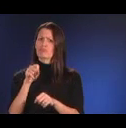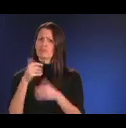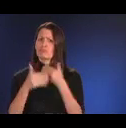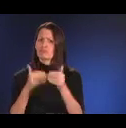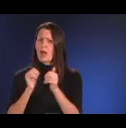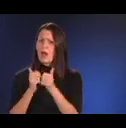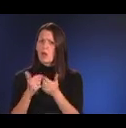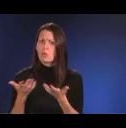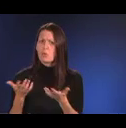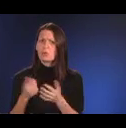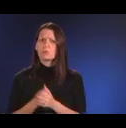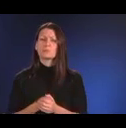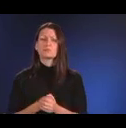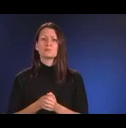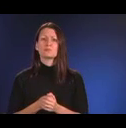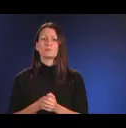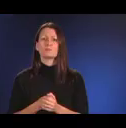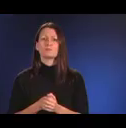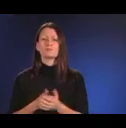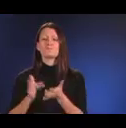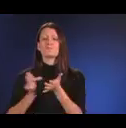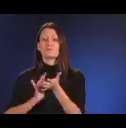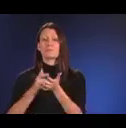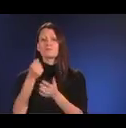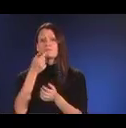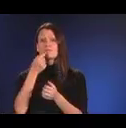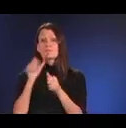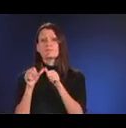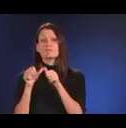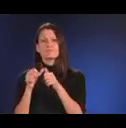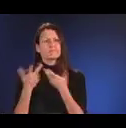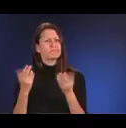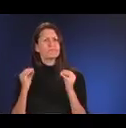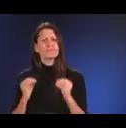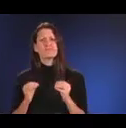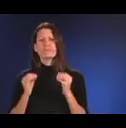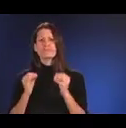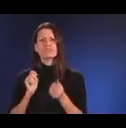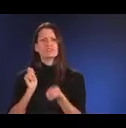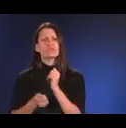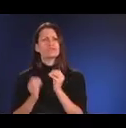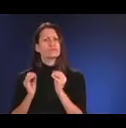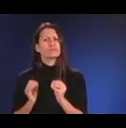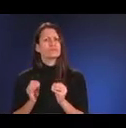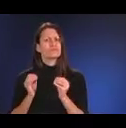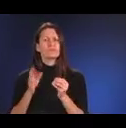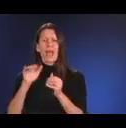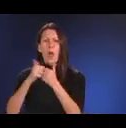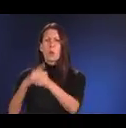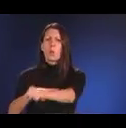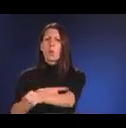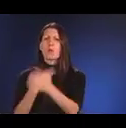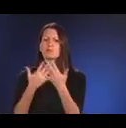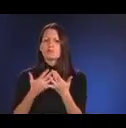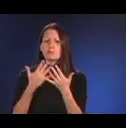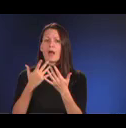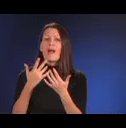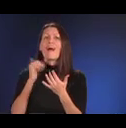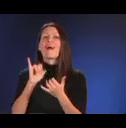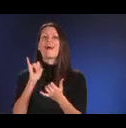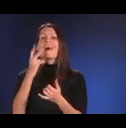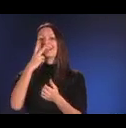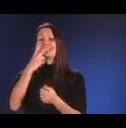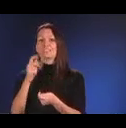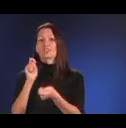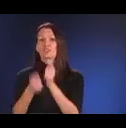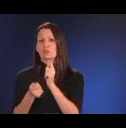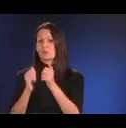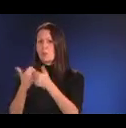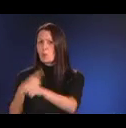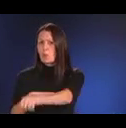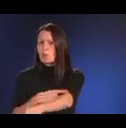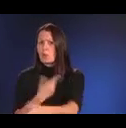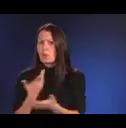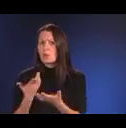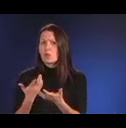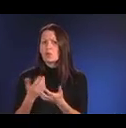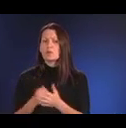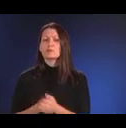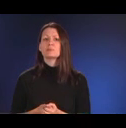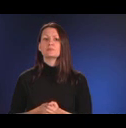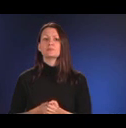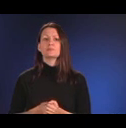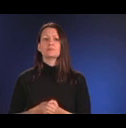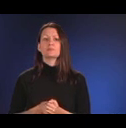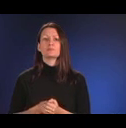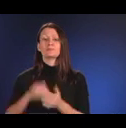How long before I should start to notice changes from this medicine?